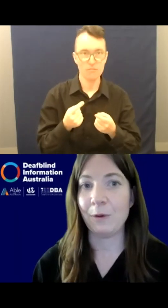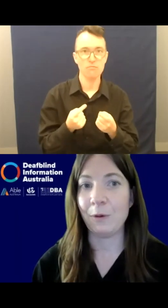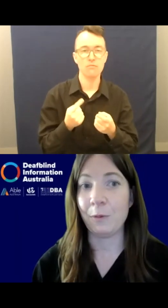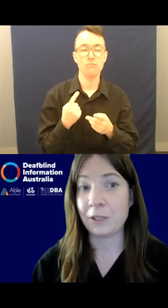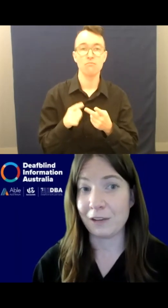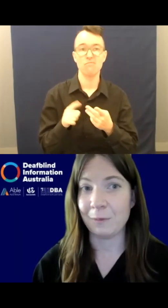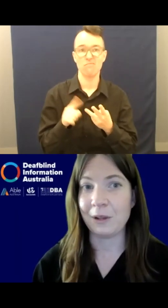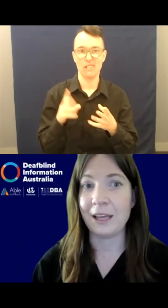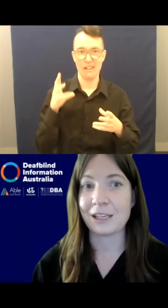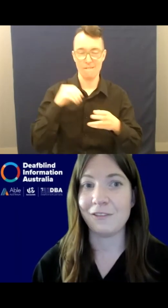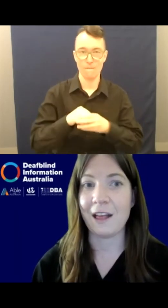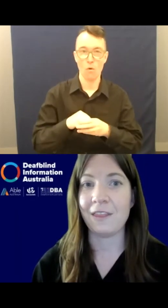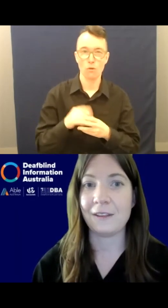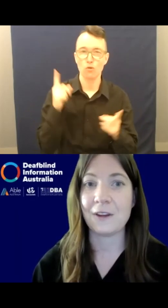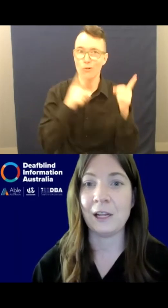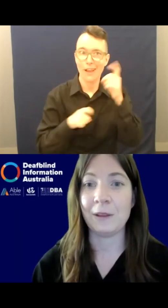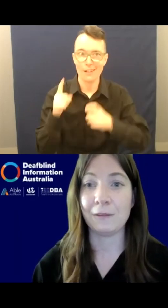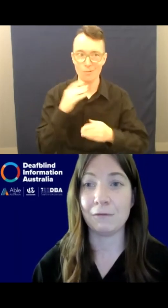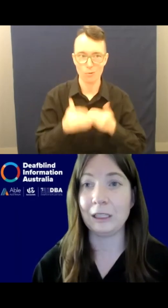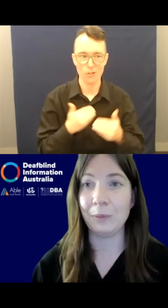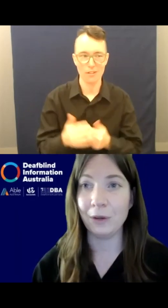born deaf and blind I found that these two elements are really important,